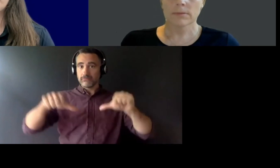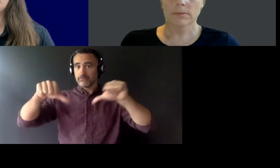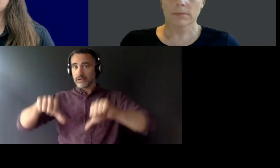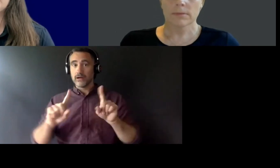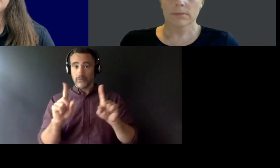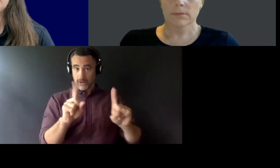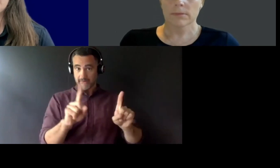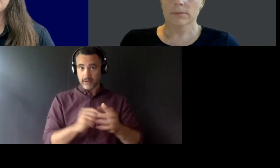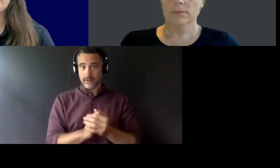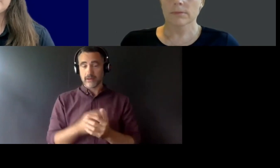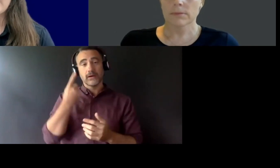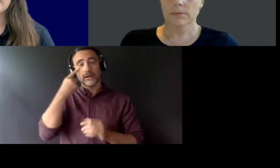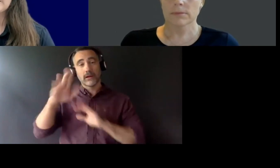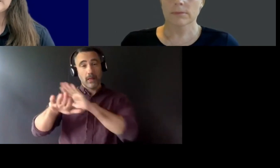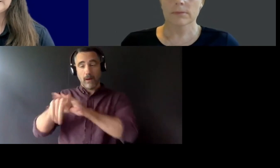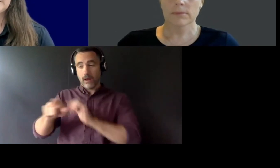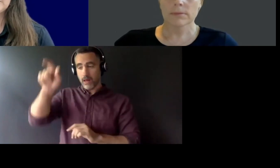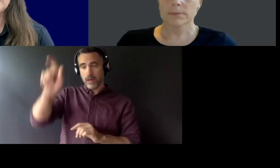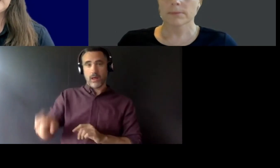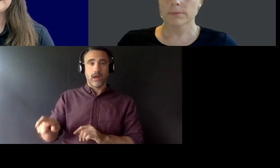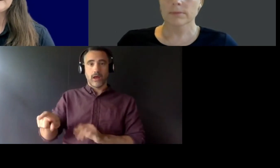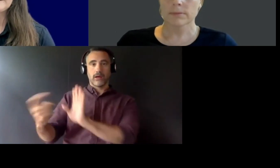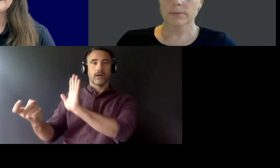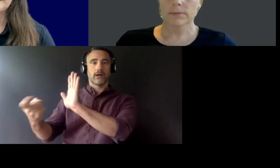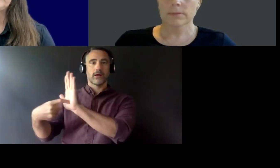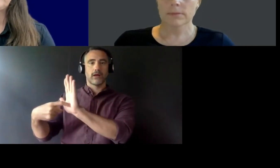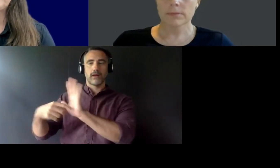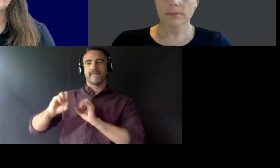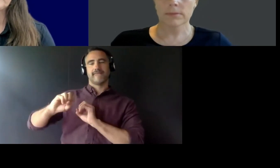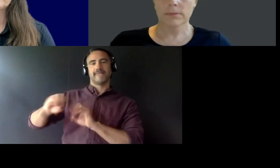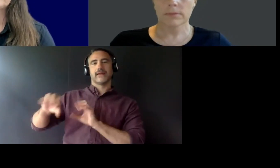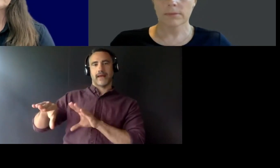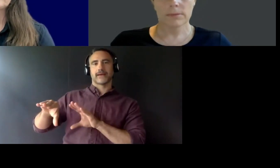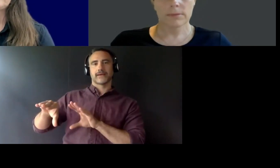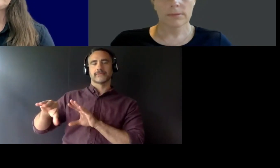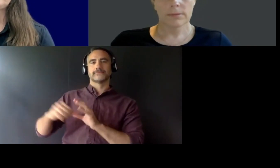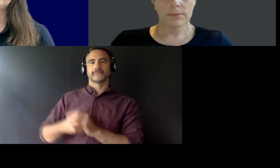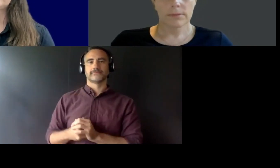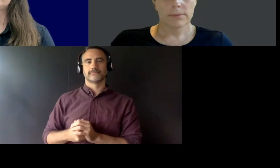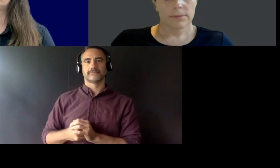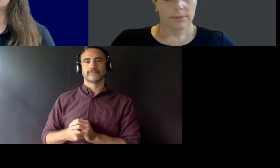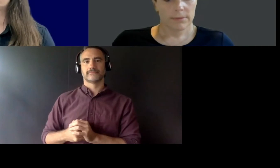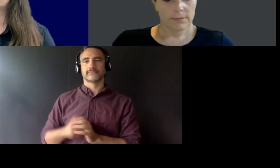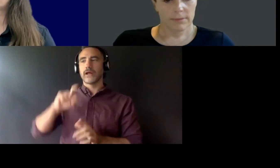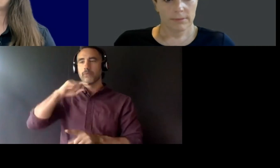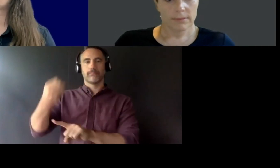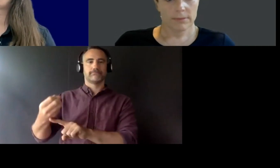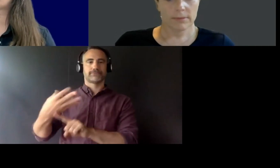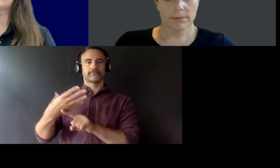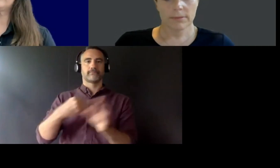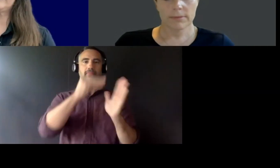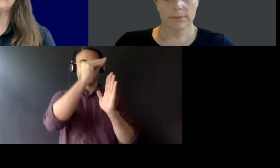you could submit your feedback to us.